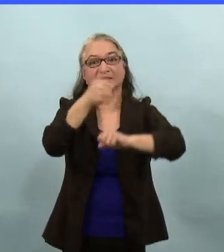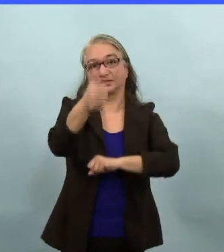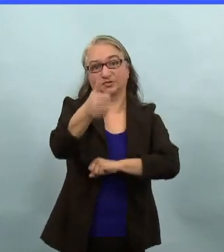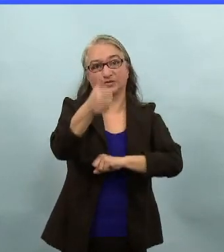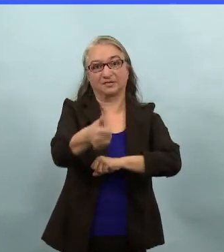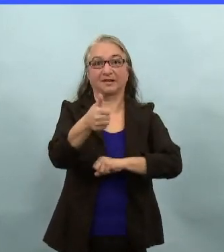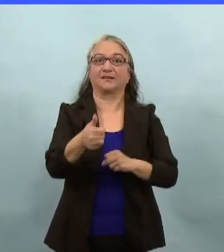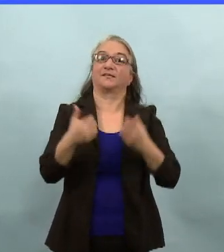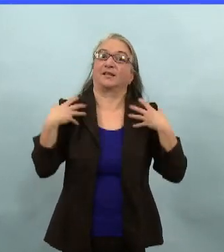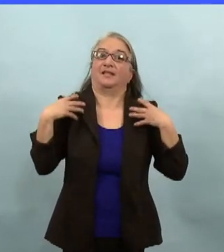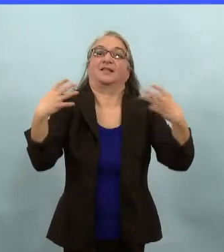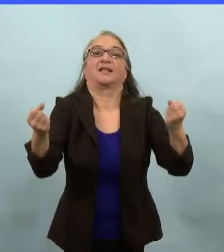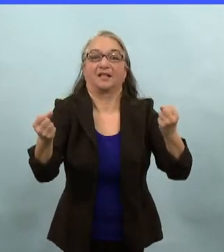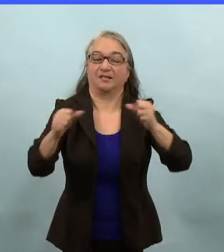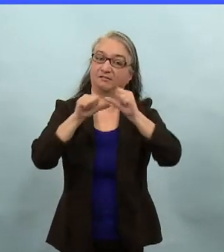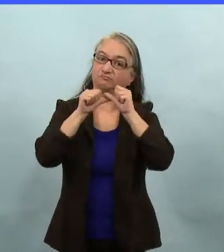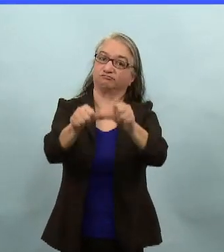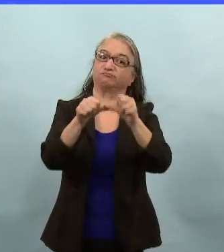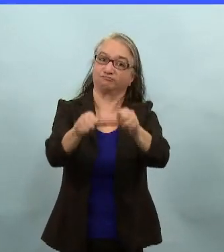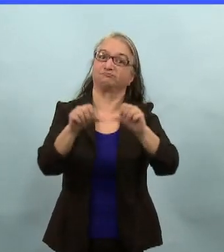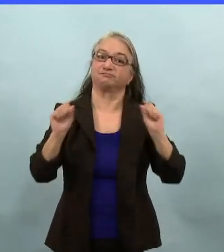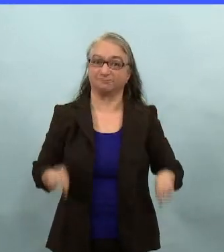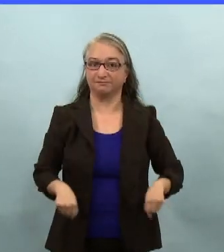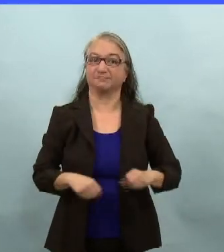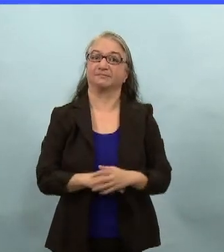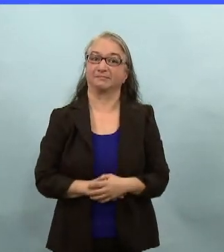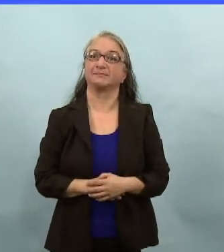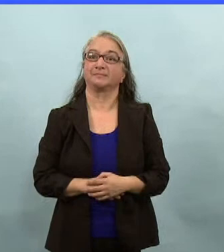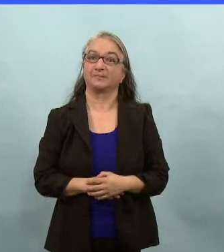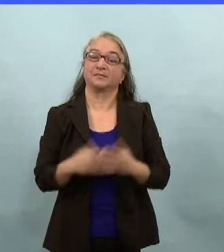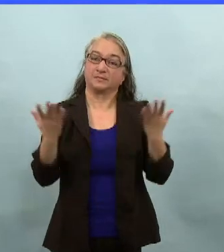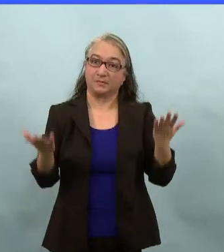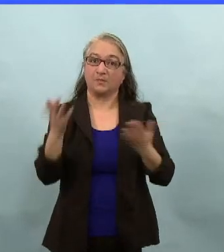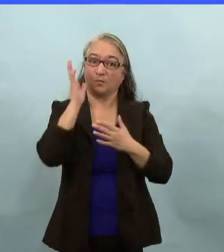going to continue to monitor that situation and make adjustments as time goes on we've adjusted